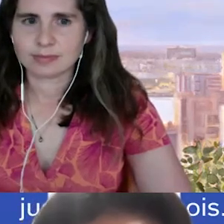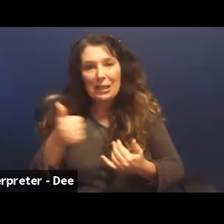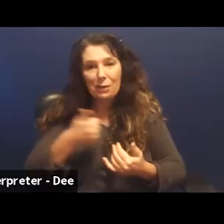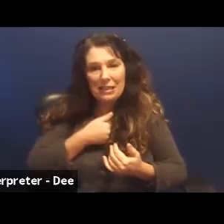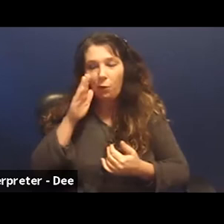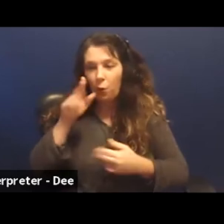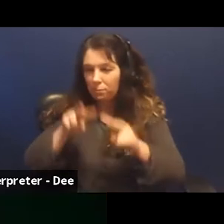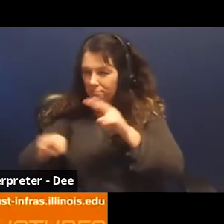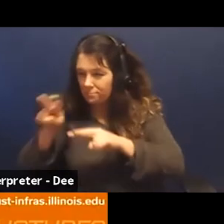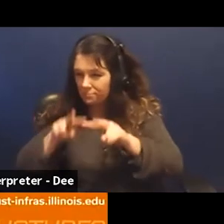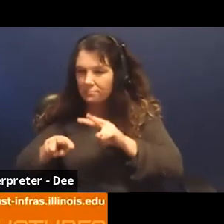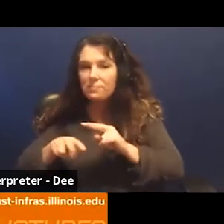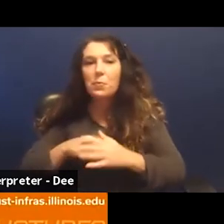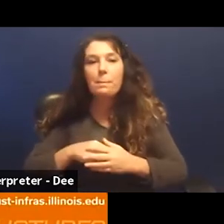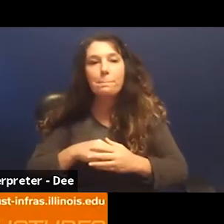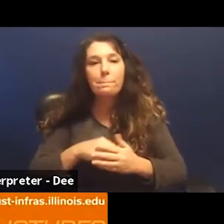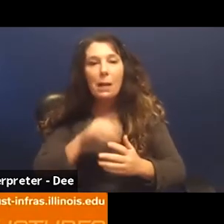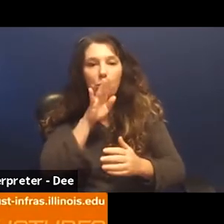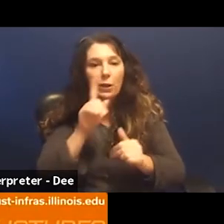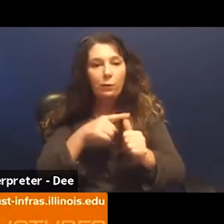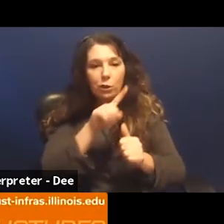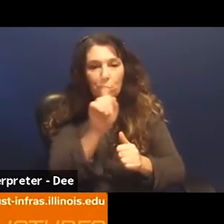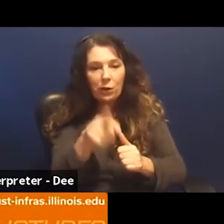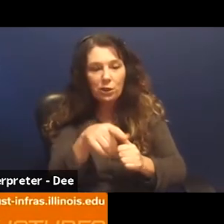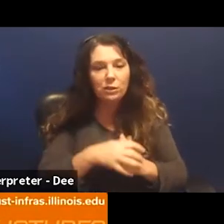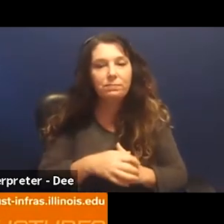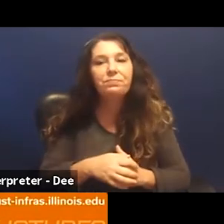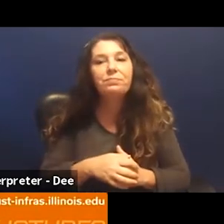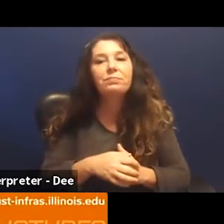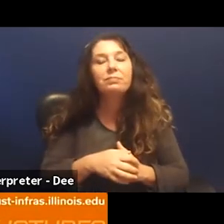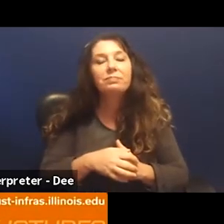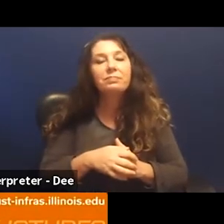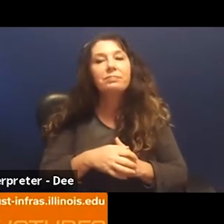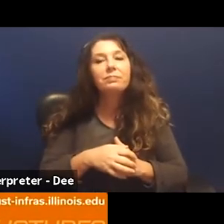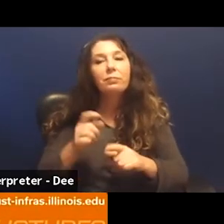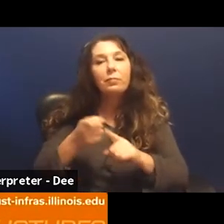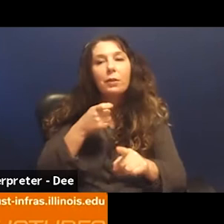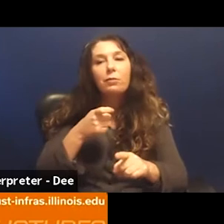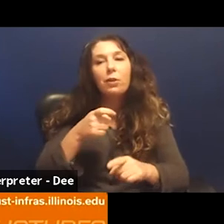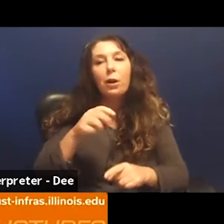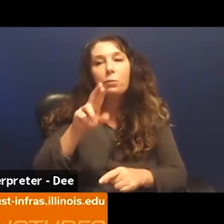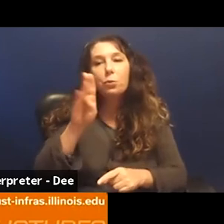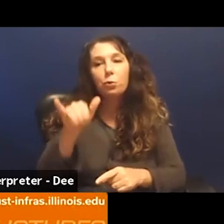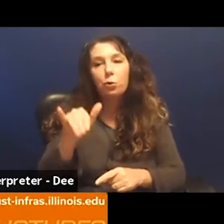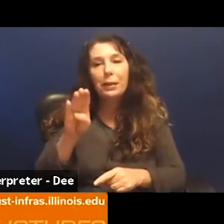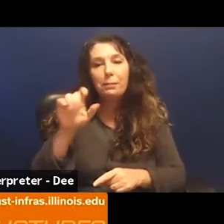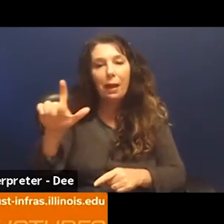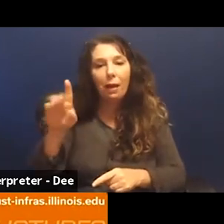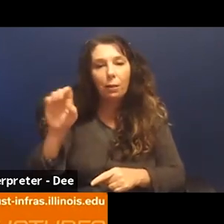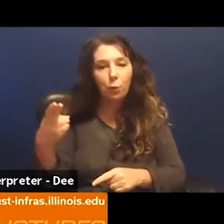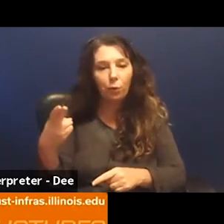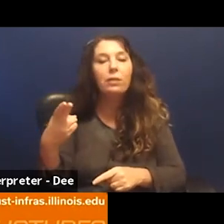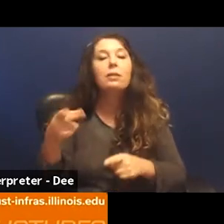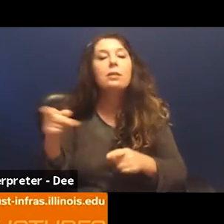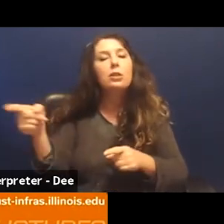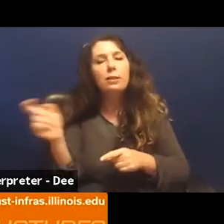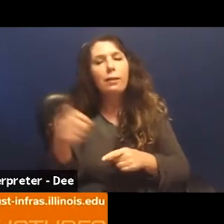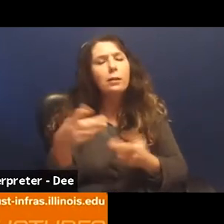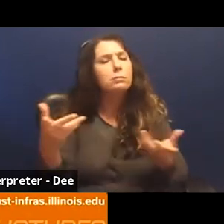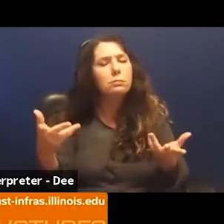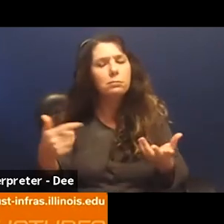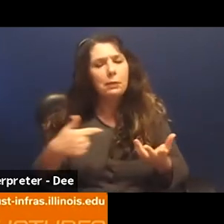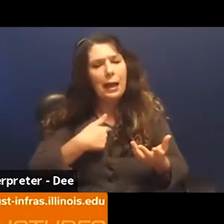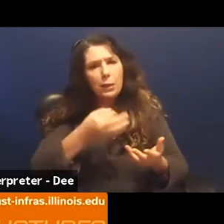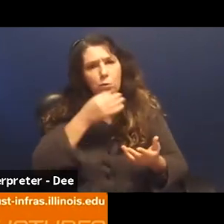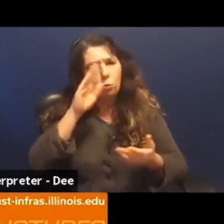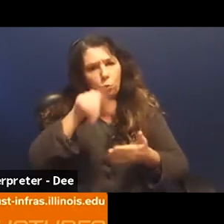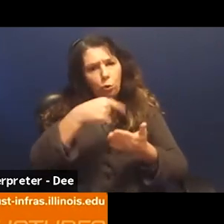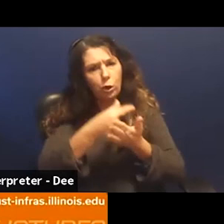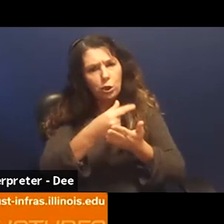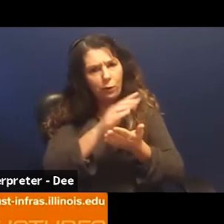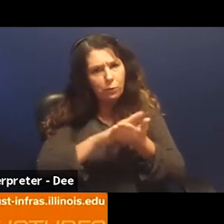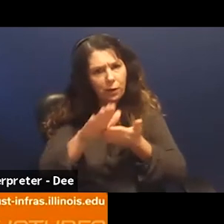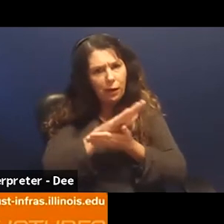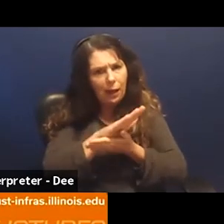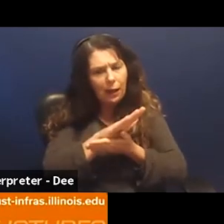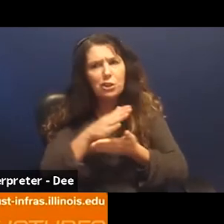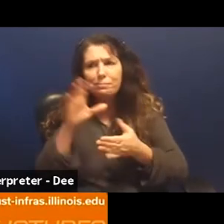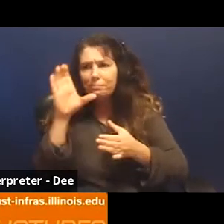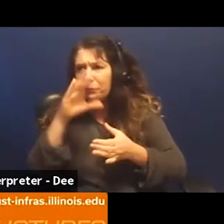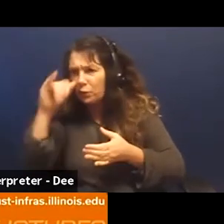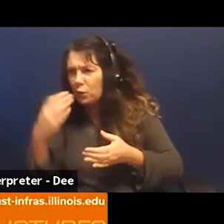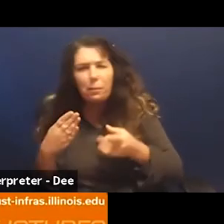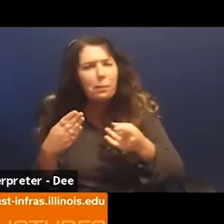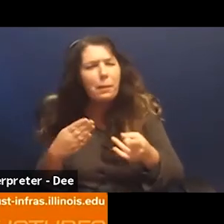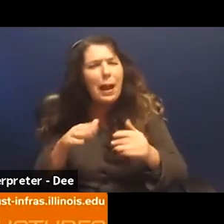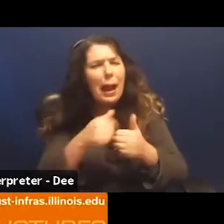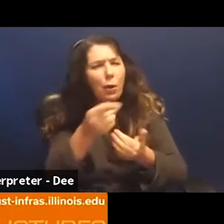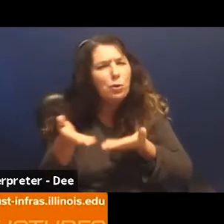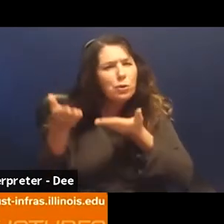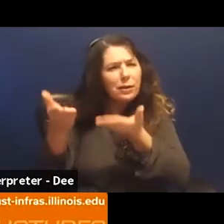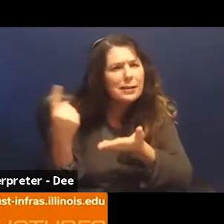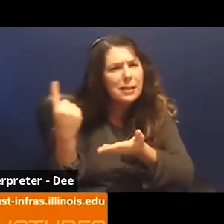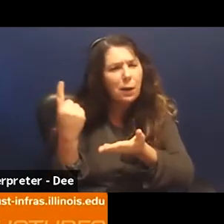read a lot. Our first question from the audience that comes to us from Ruby Bell booth, who asks, and says, I am soon to graduate from college, as I search for a job, I was wondering how you suggest someone who has relatively little power in the world